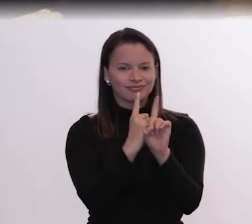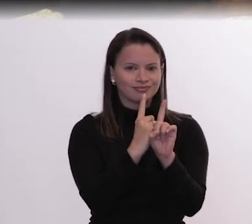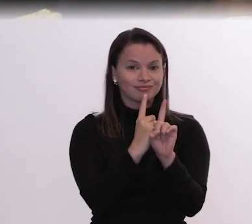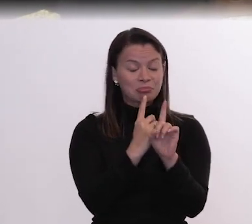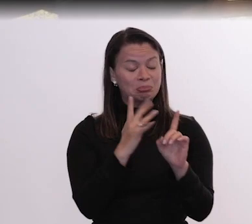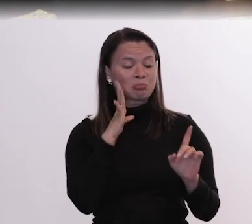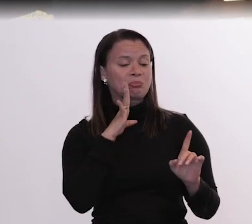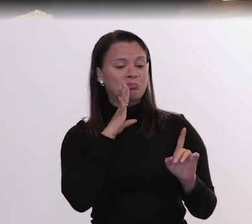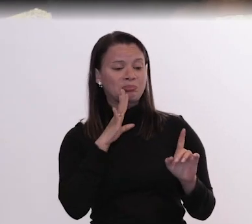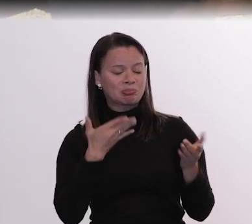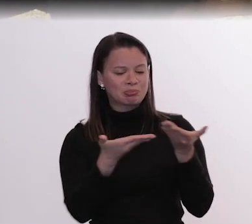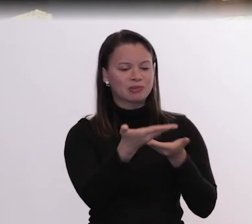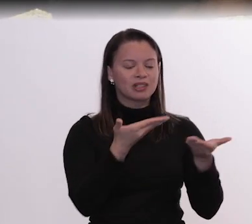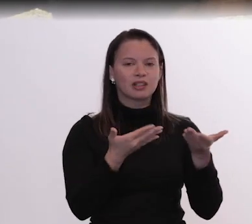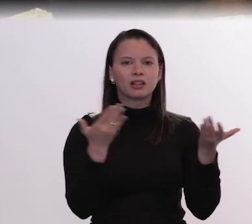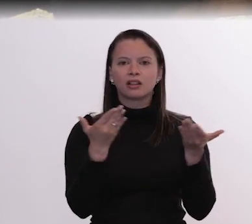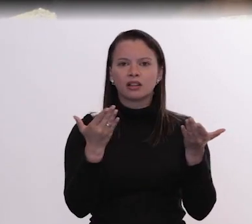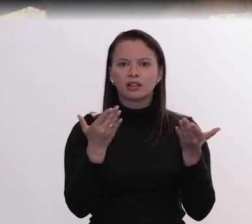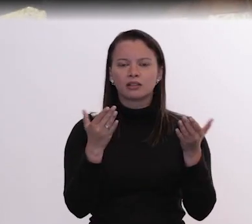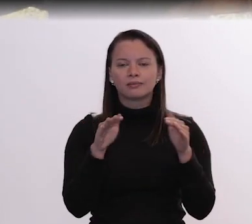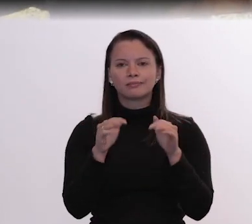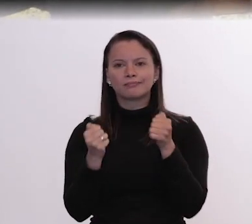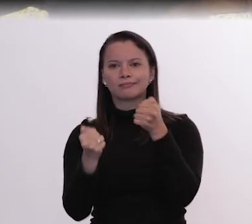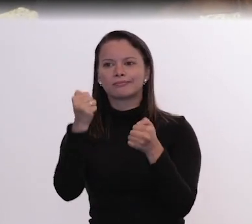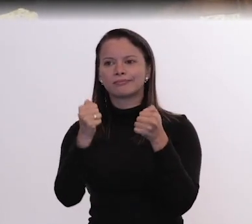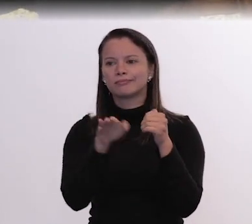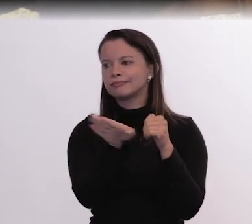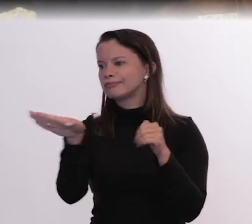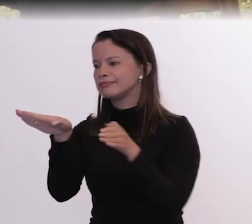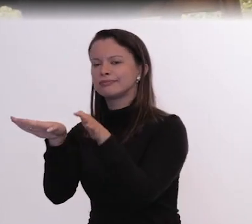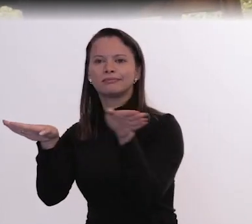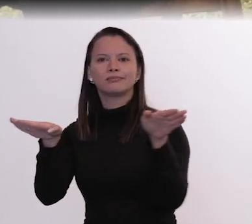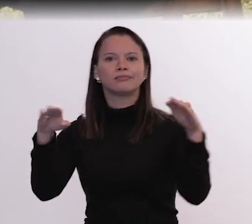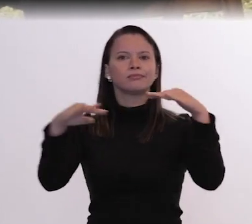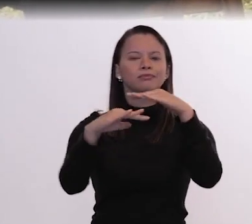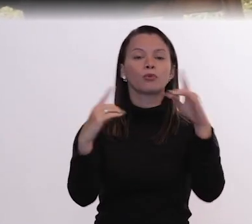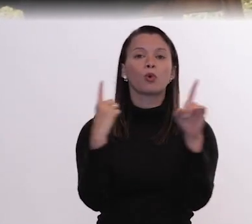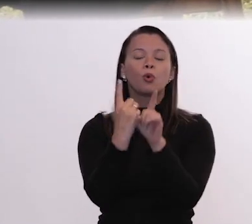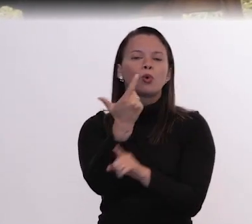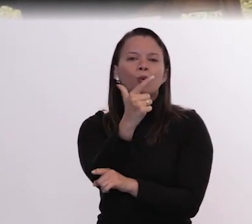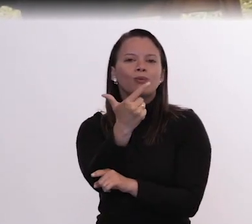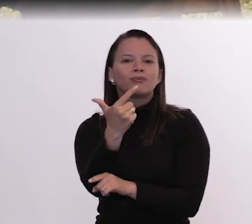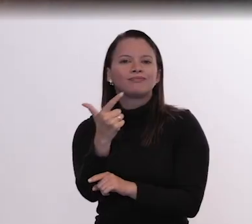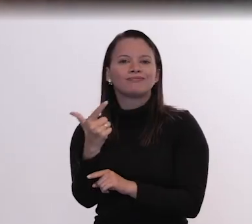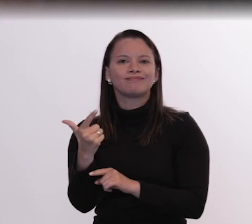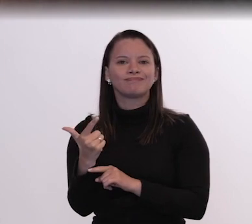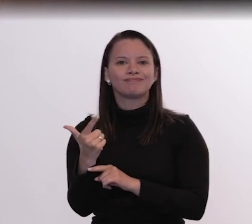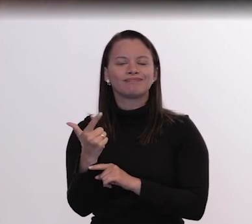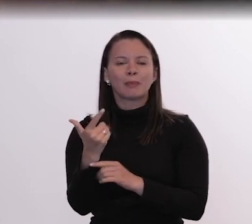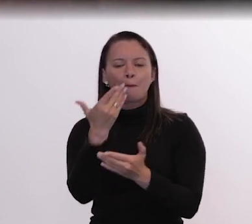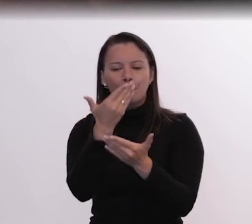And this broke the connection in the city which lost a nervous system, an integration policy. So, there is